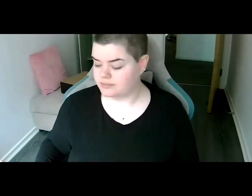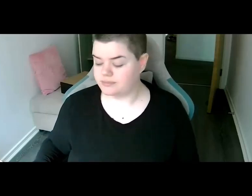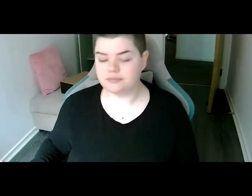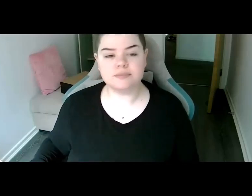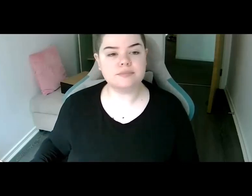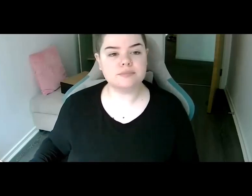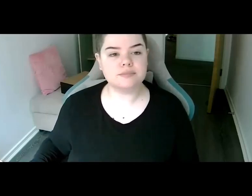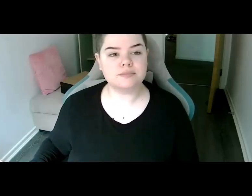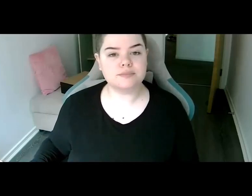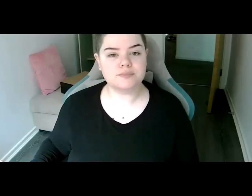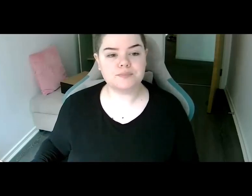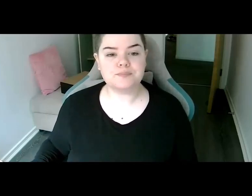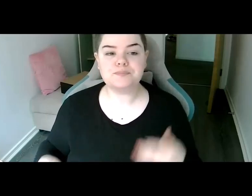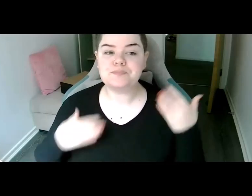reduced or eliminated.